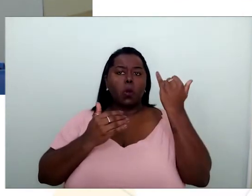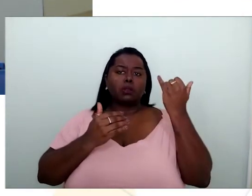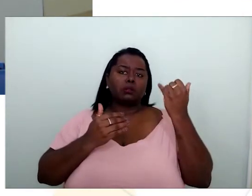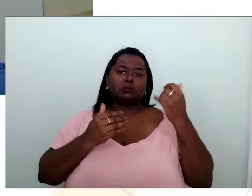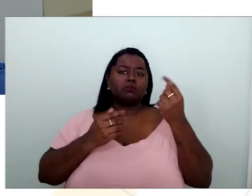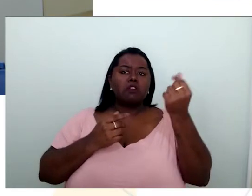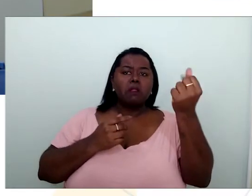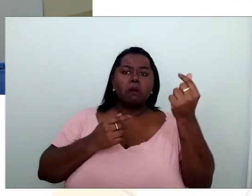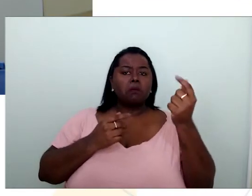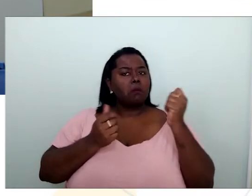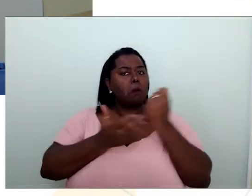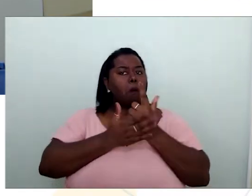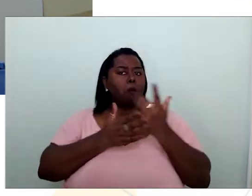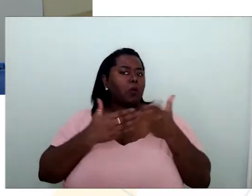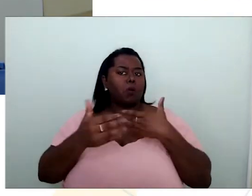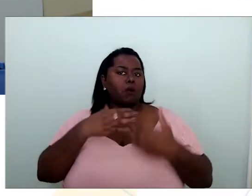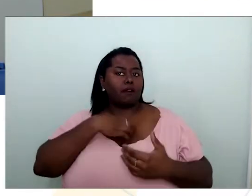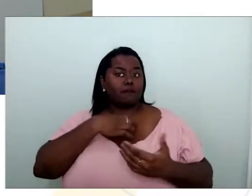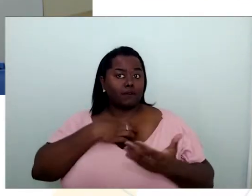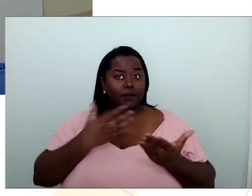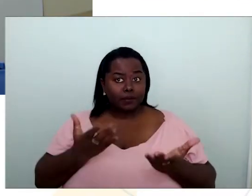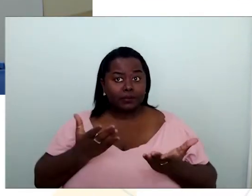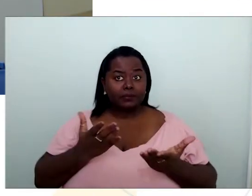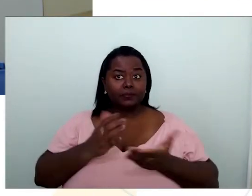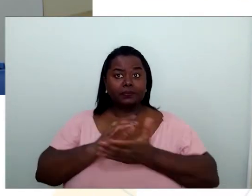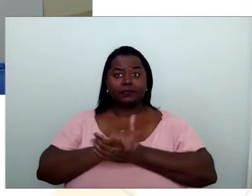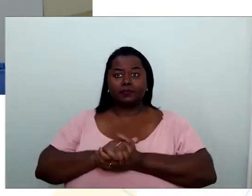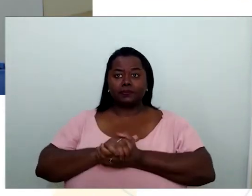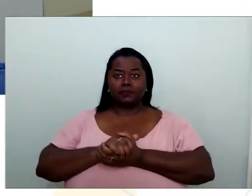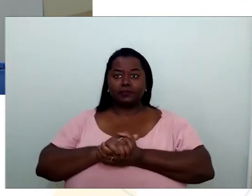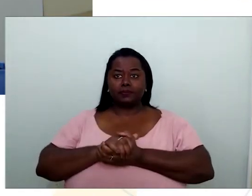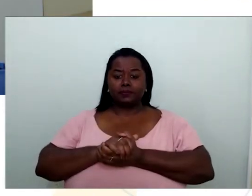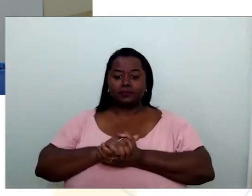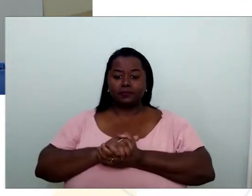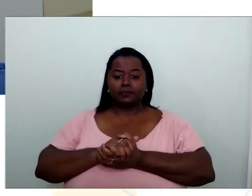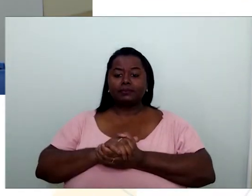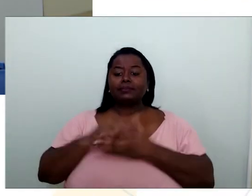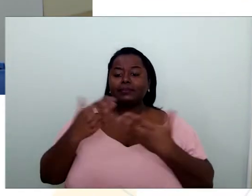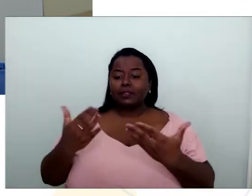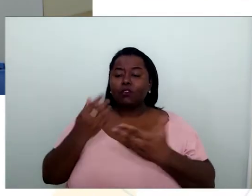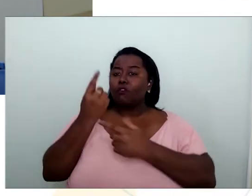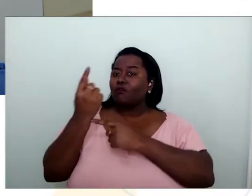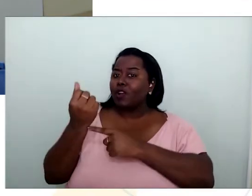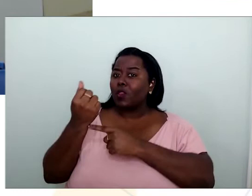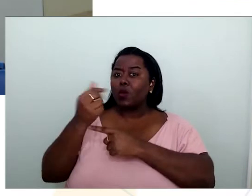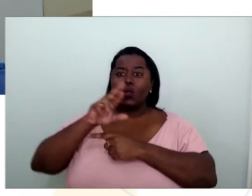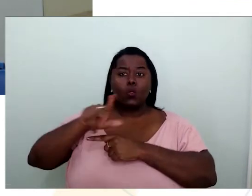people will buy the textbook whatever it costs. So cost is not always a